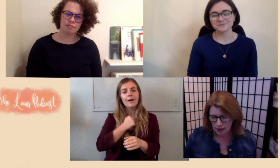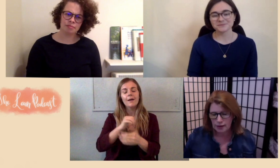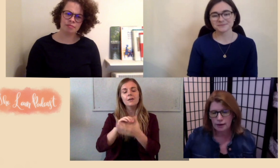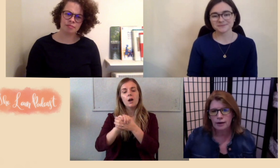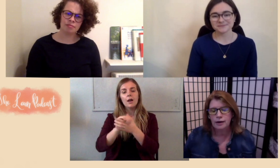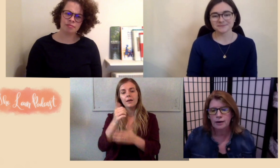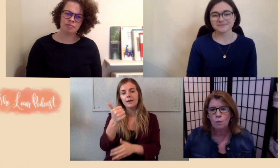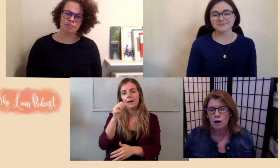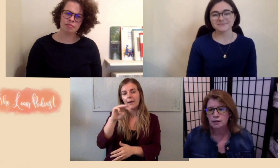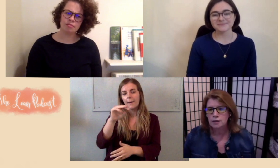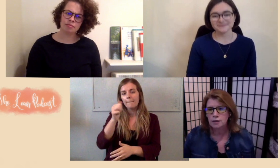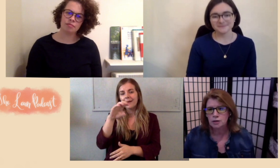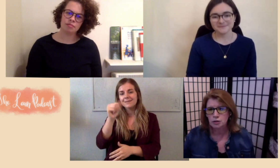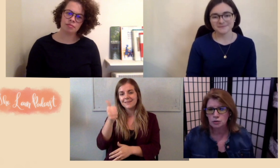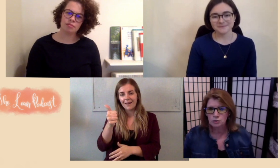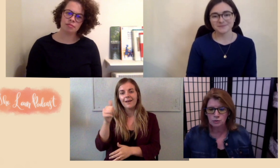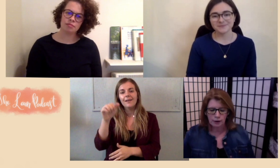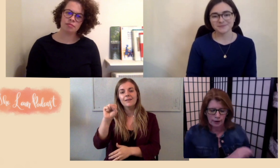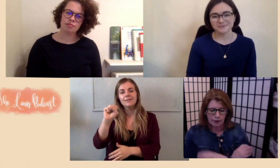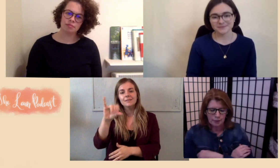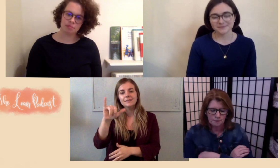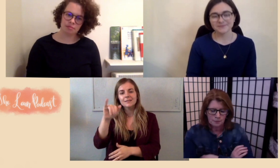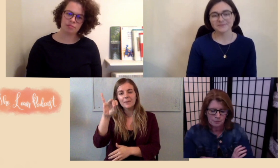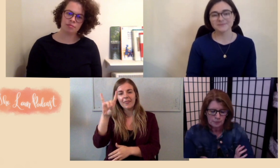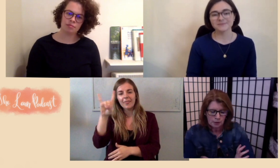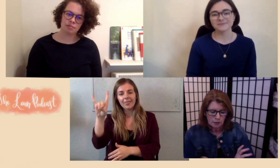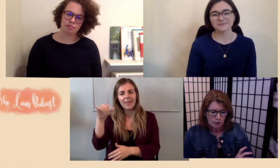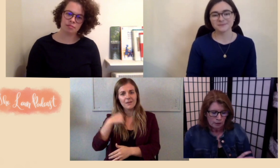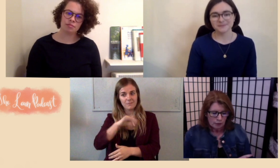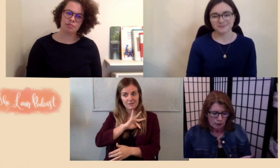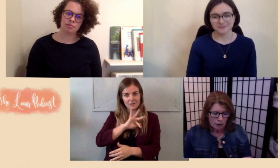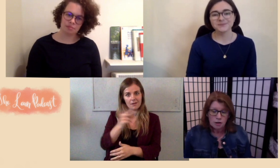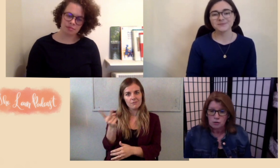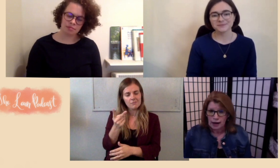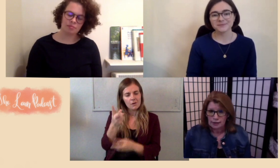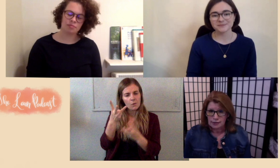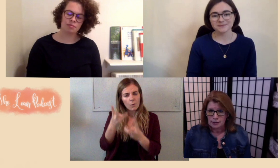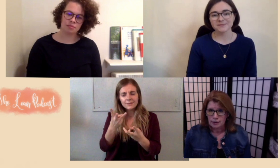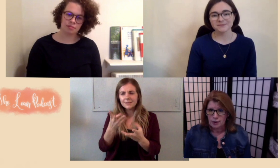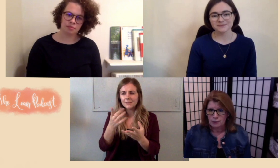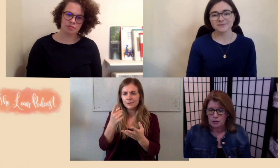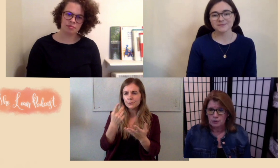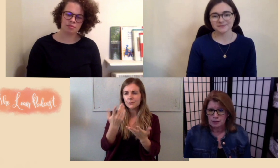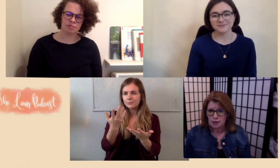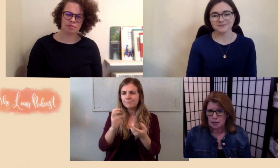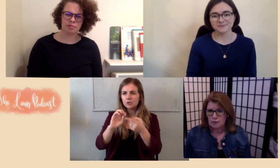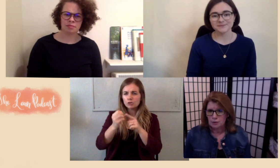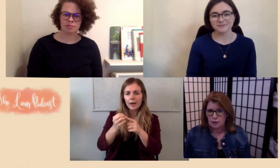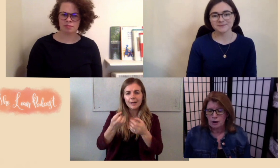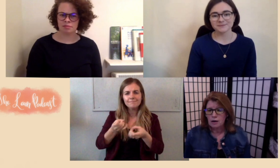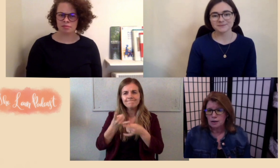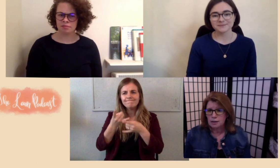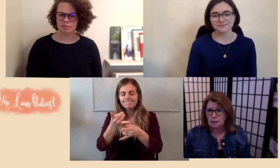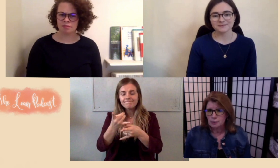address what we were seeing with our colleagues, both in the UK, and in the US,